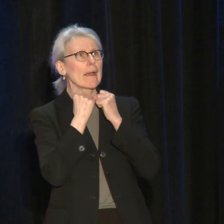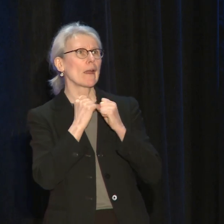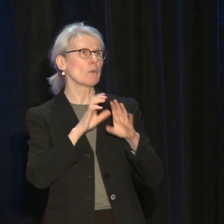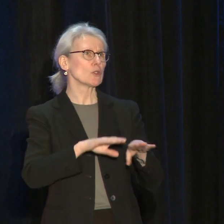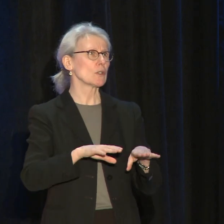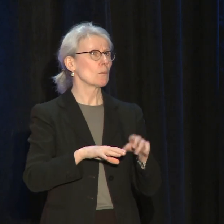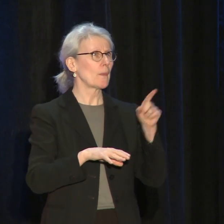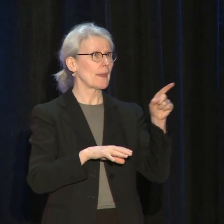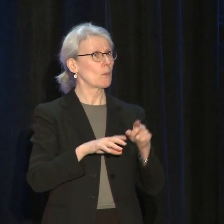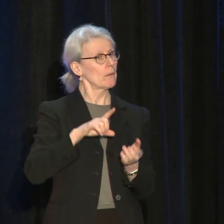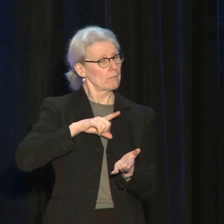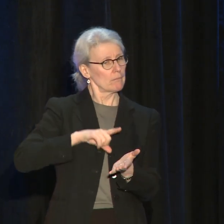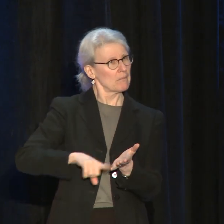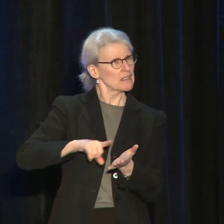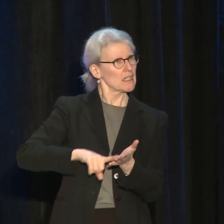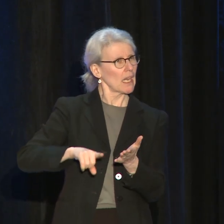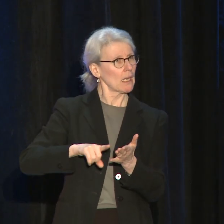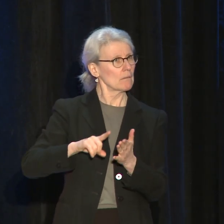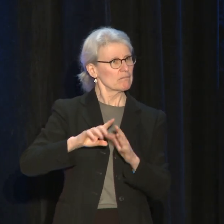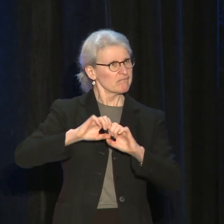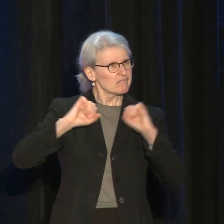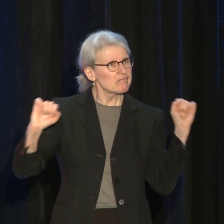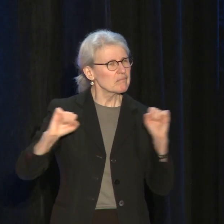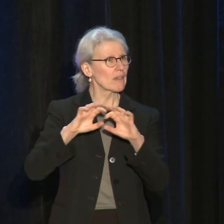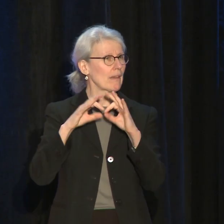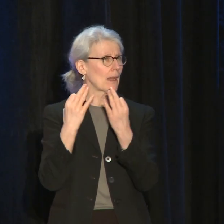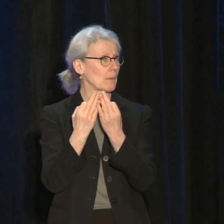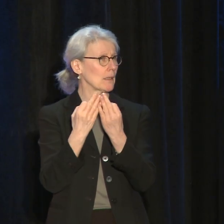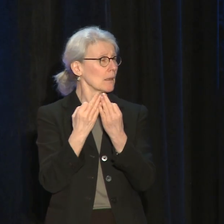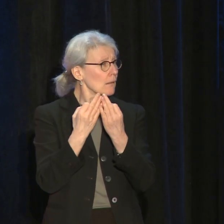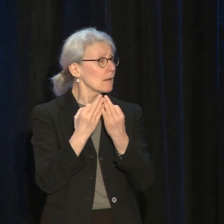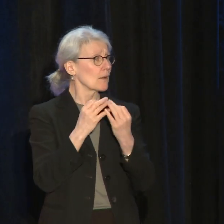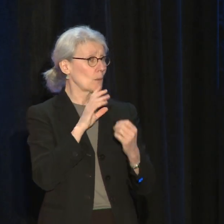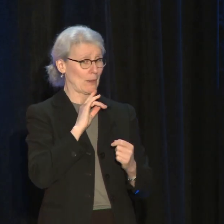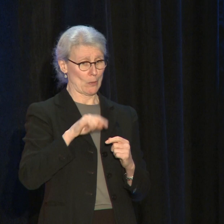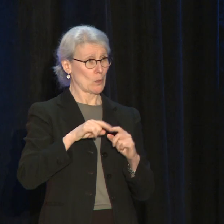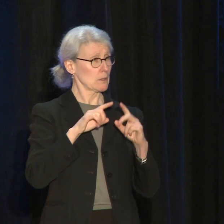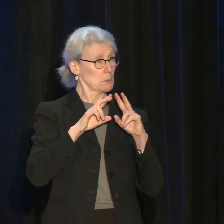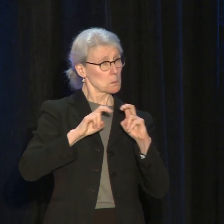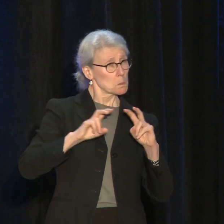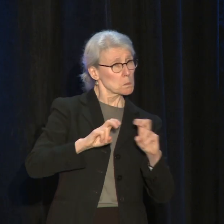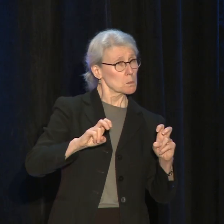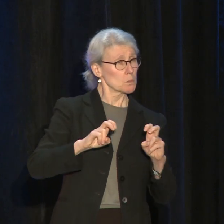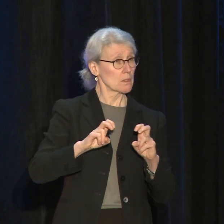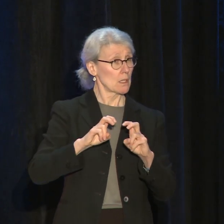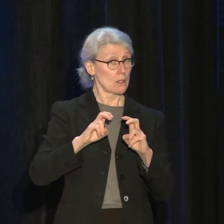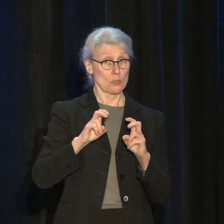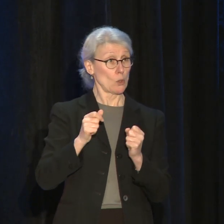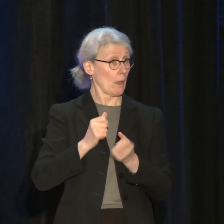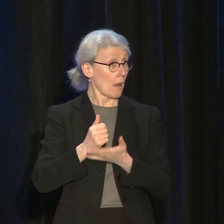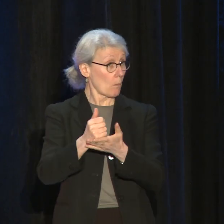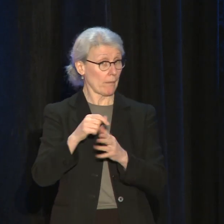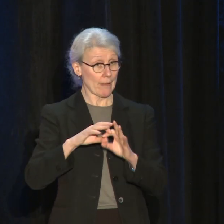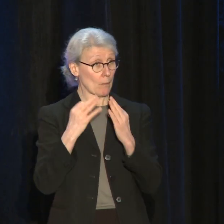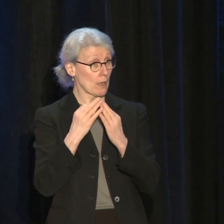their families. And these investigations do not produce what families need, they don't provide